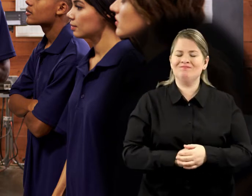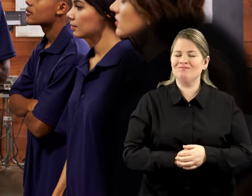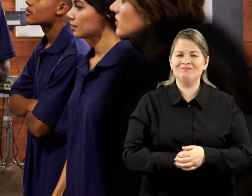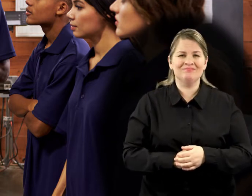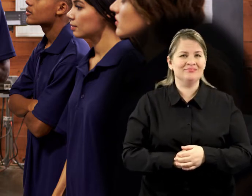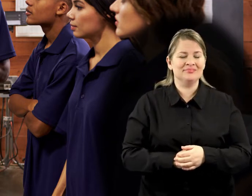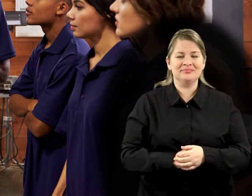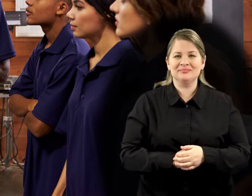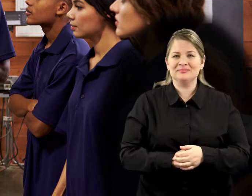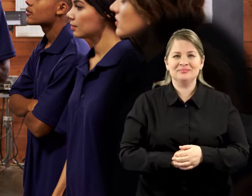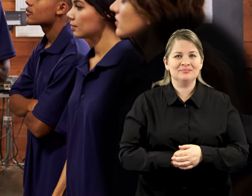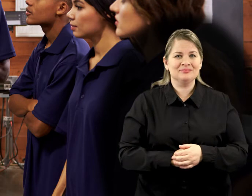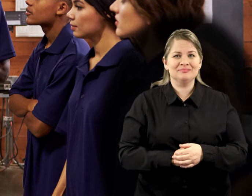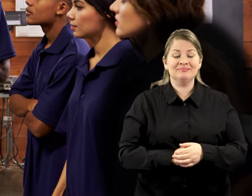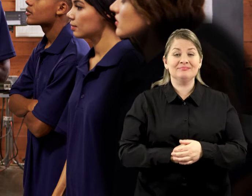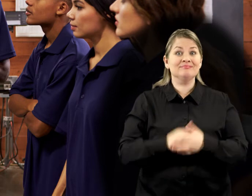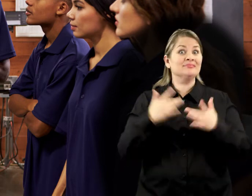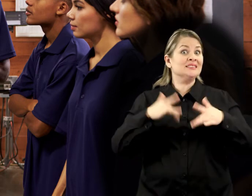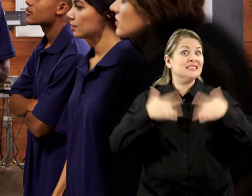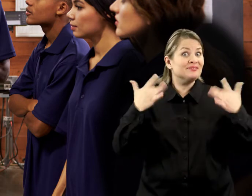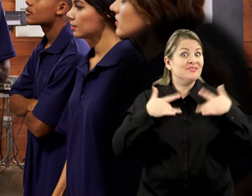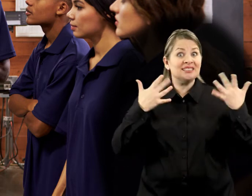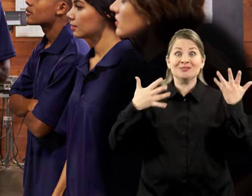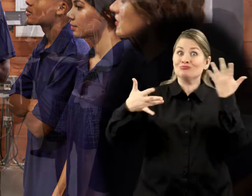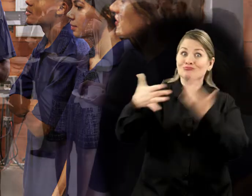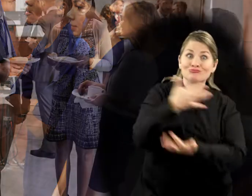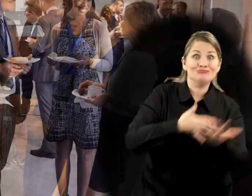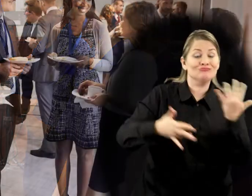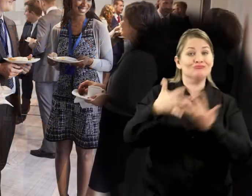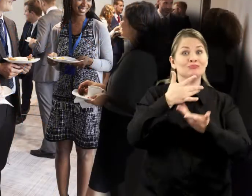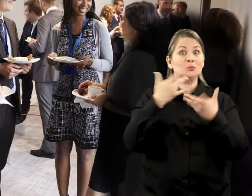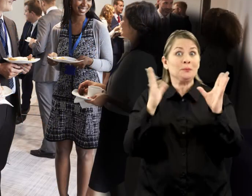won't have direct access to the screen or the speaker is moving.